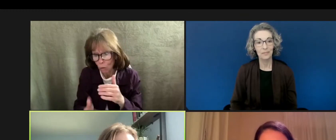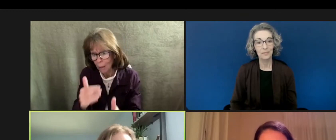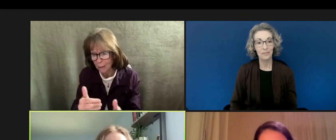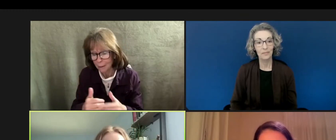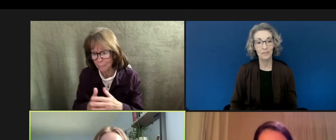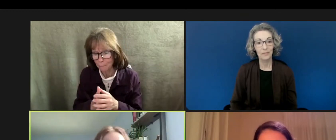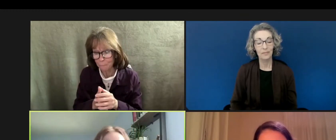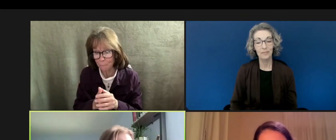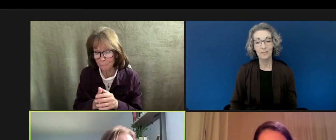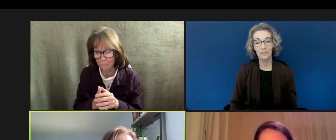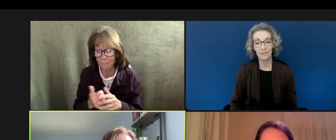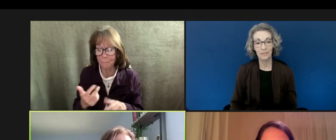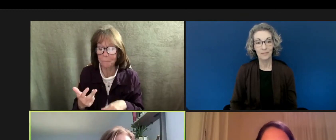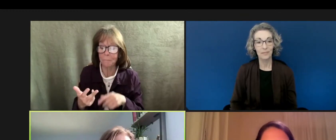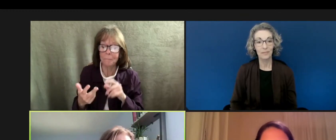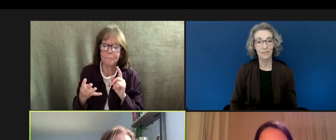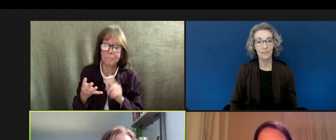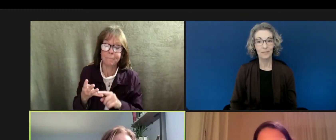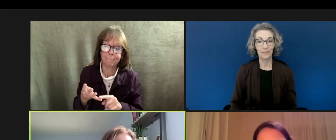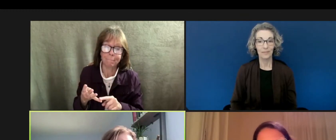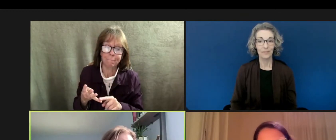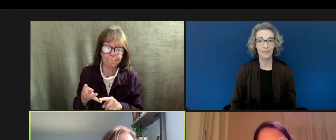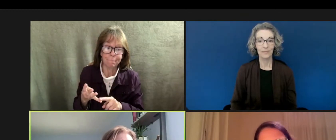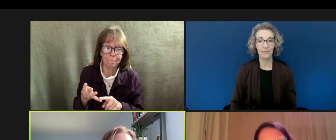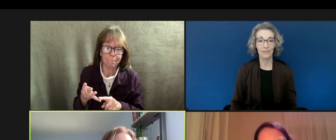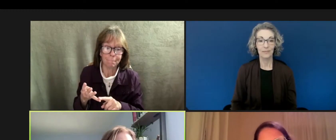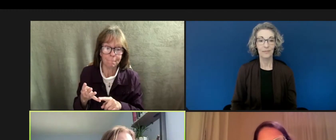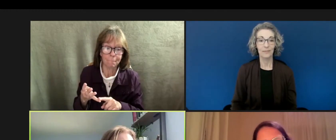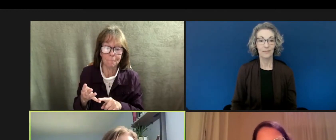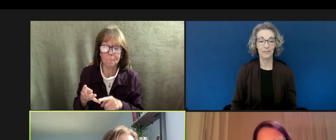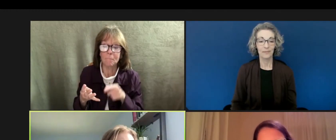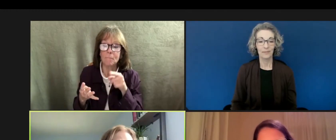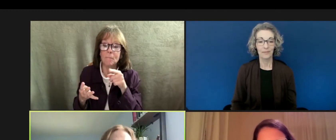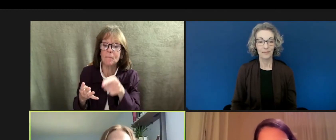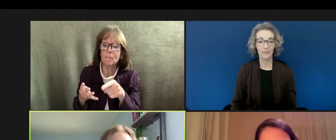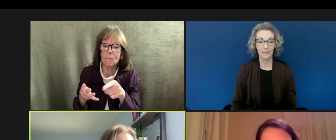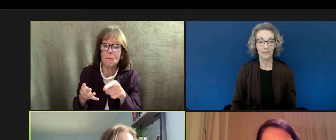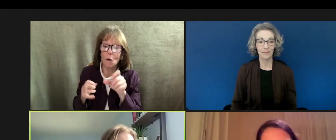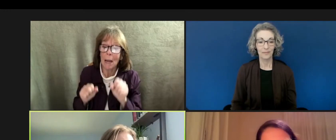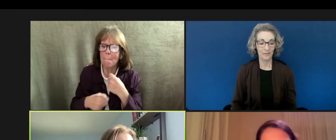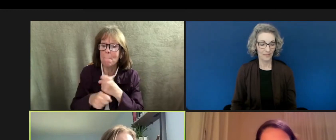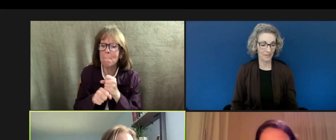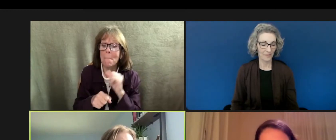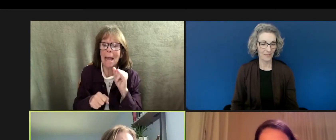And another person wants you to know, Angela, you can make it and